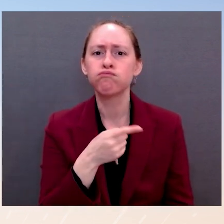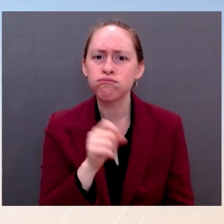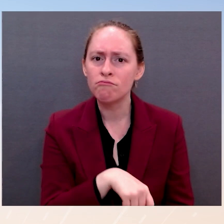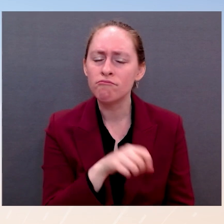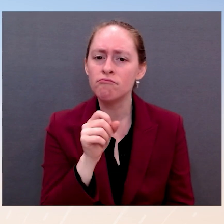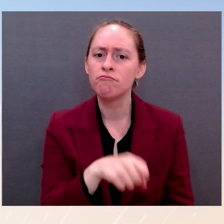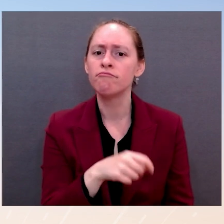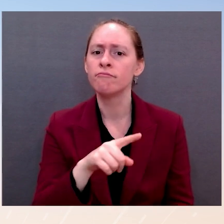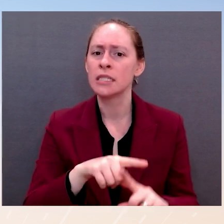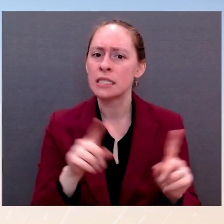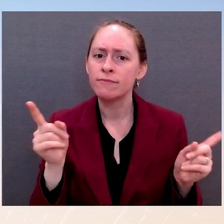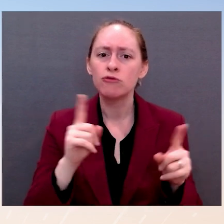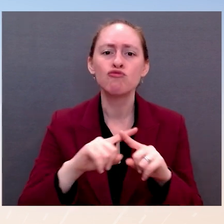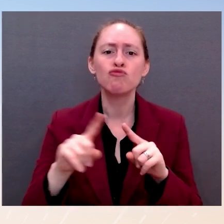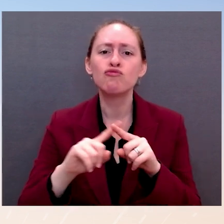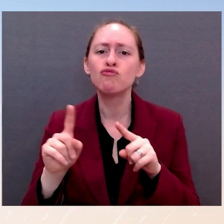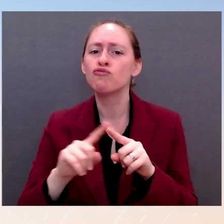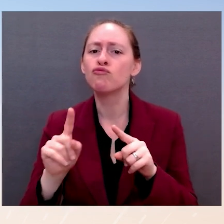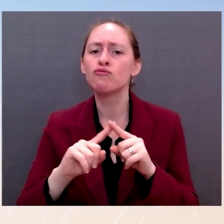when compared to US born white people.